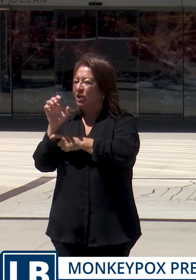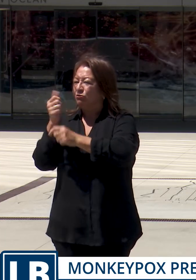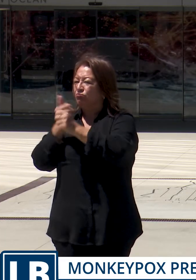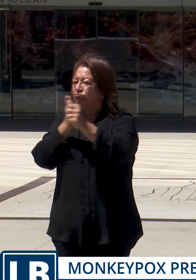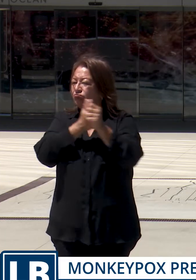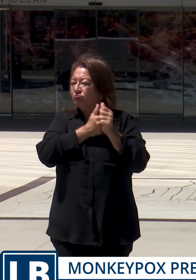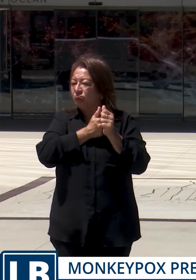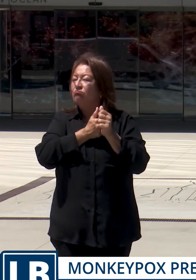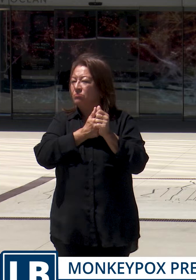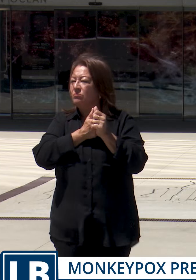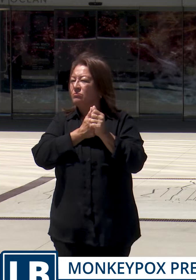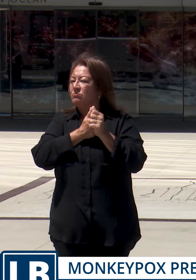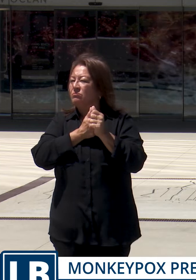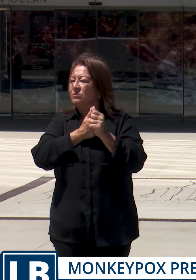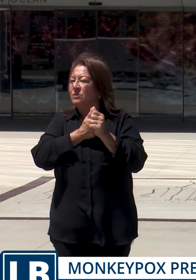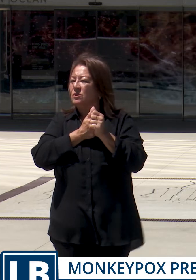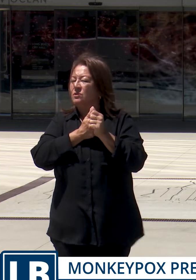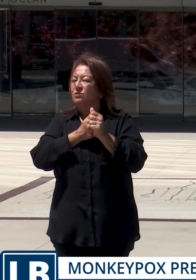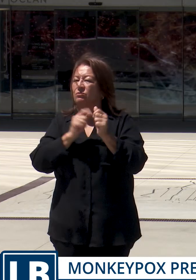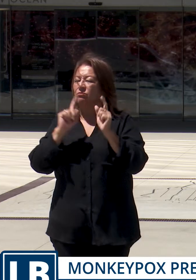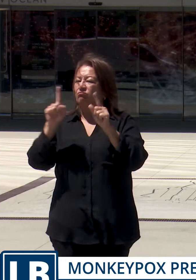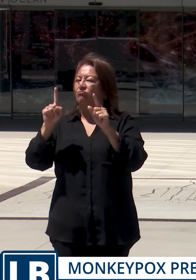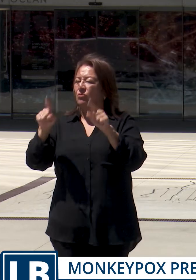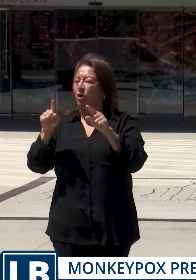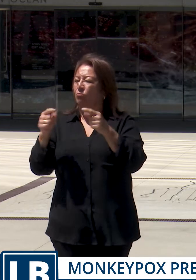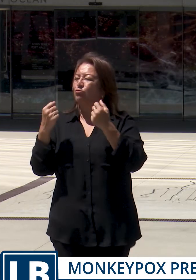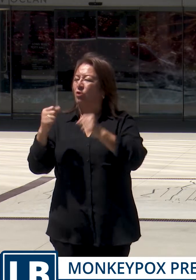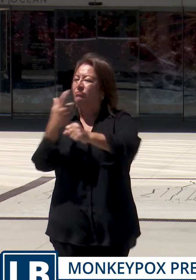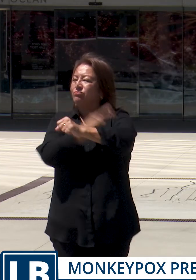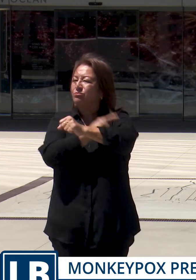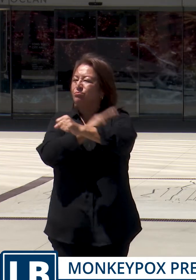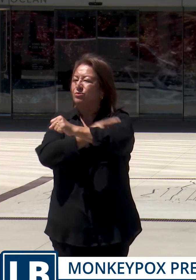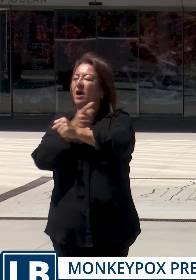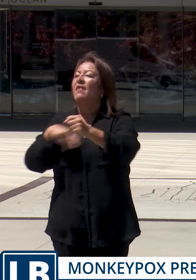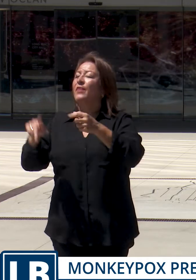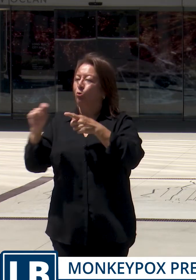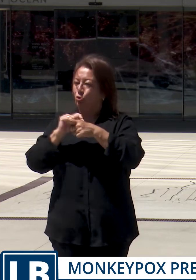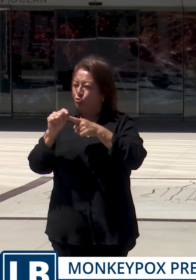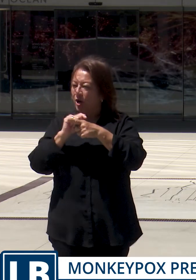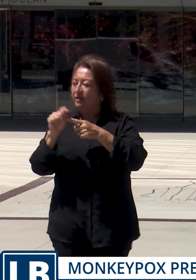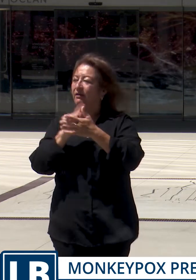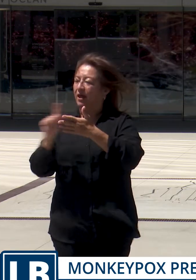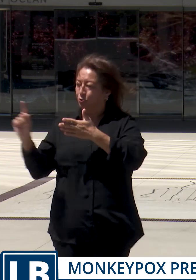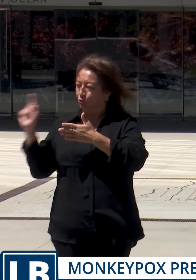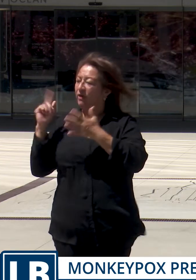um to go out and to be able to do uh the vaccine they were trained up uh last week the center is